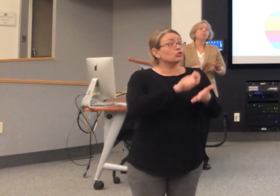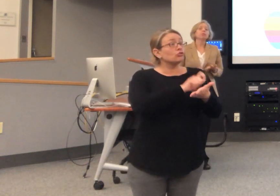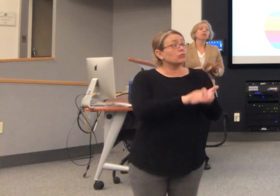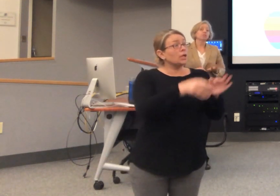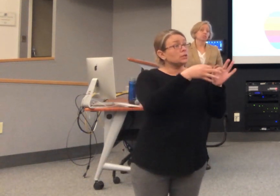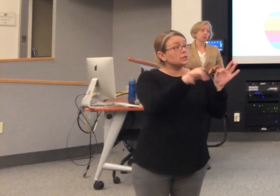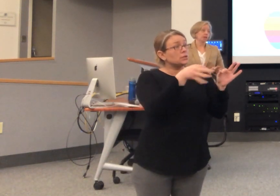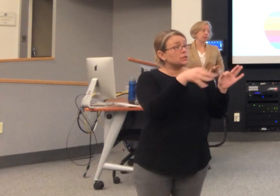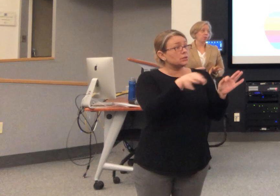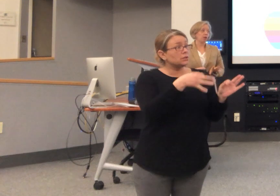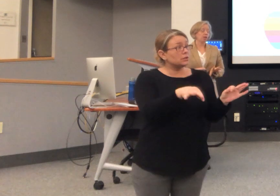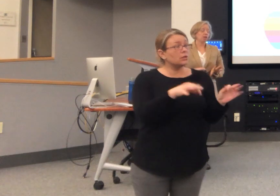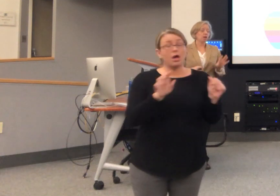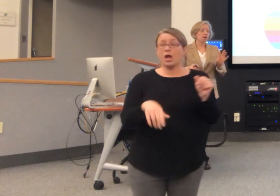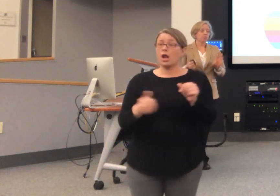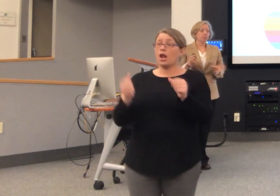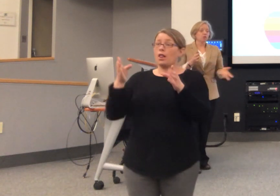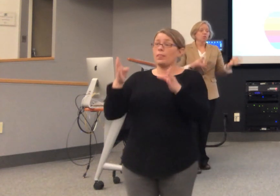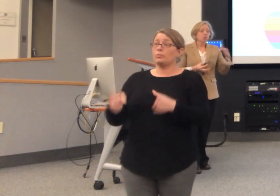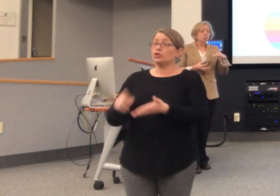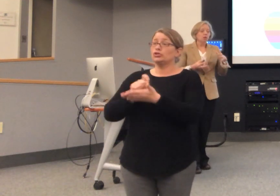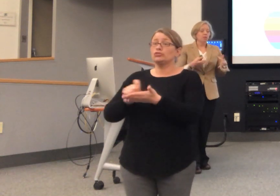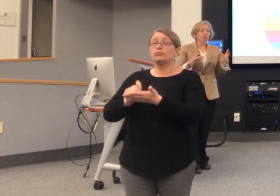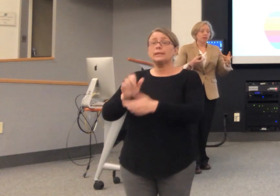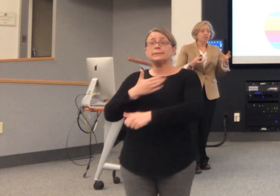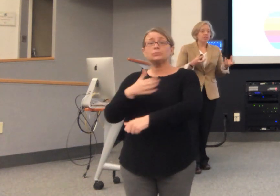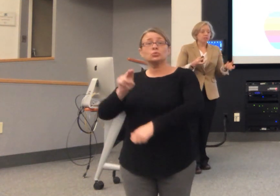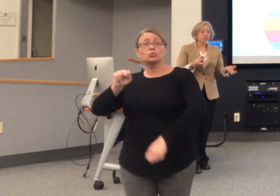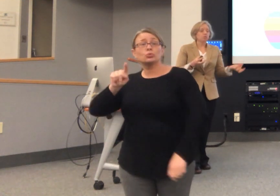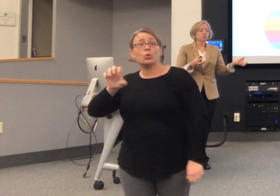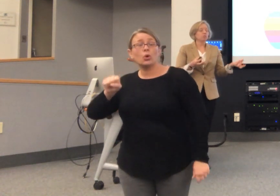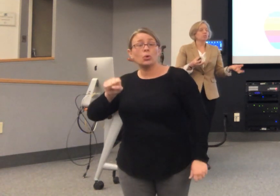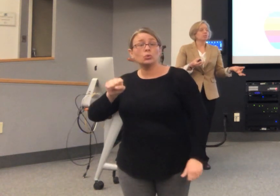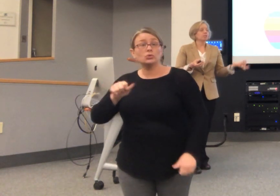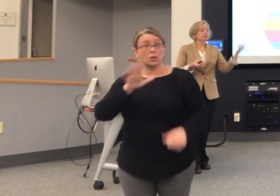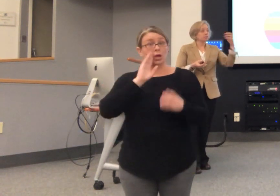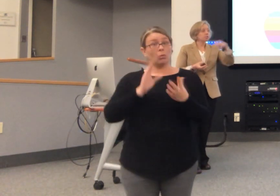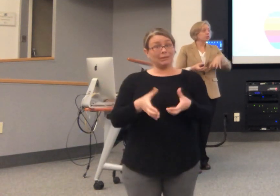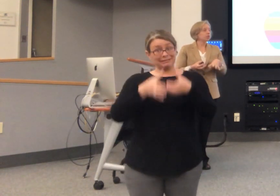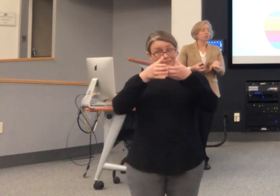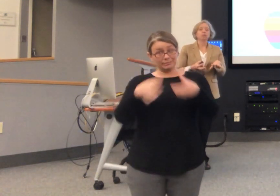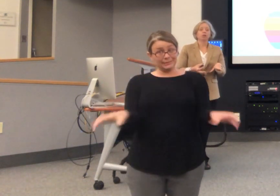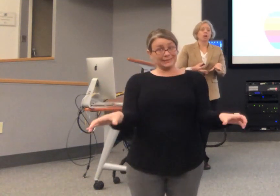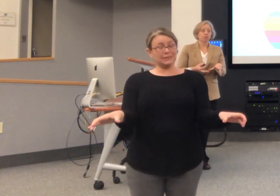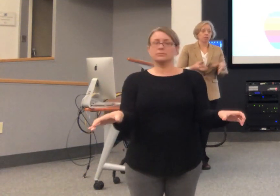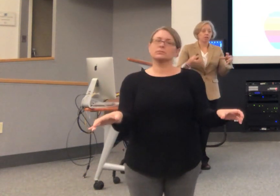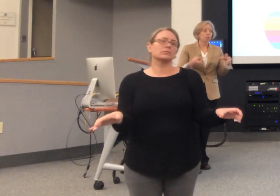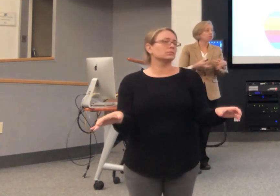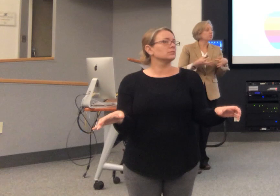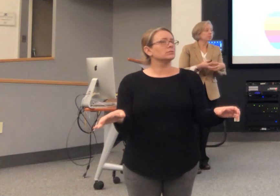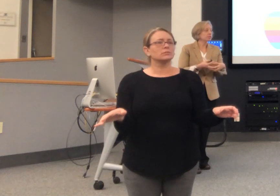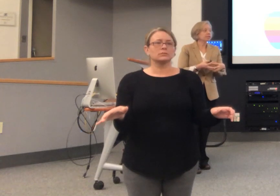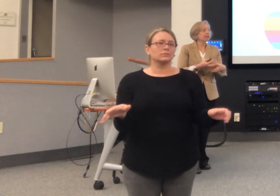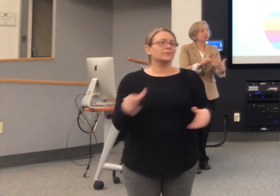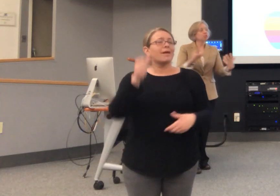Copyright law doesn't look at it that way. The analogy I like to use is like putting cream in coffee, and once they're mixed together,